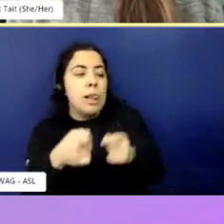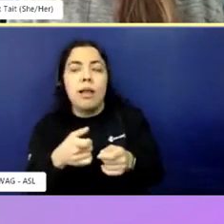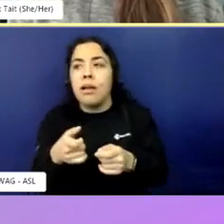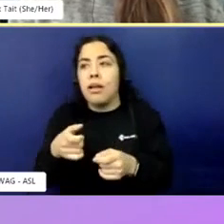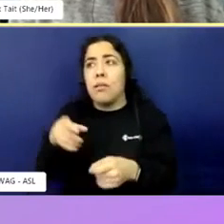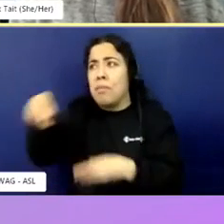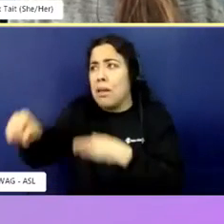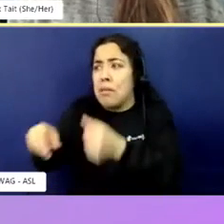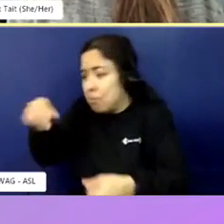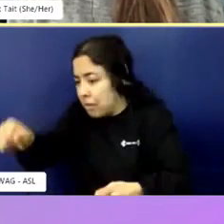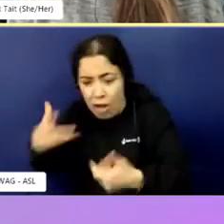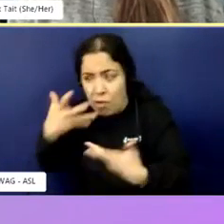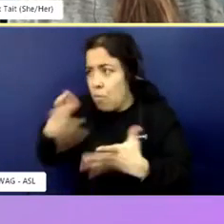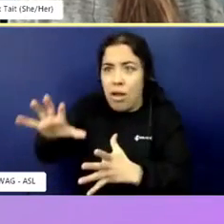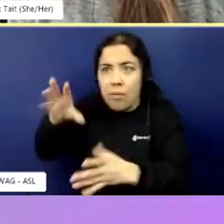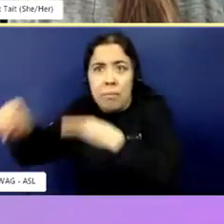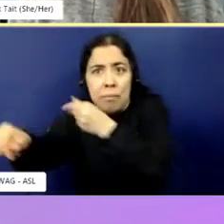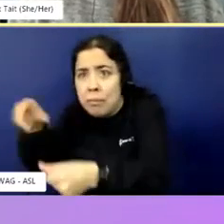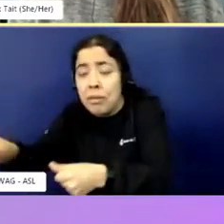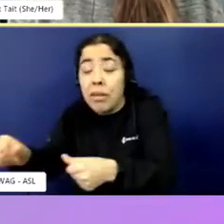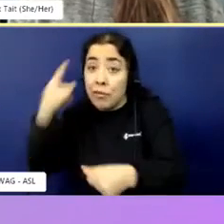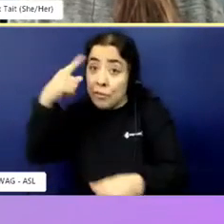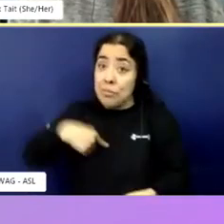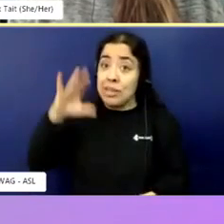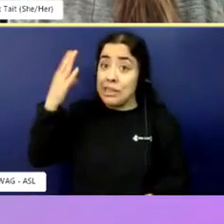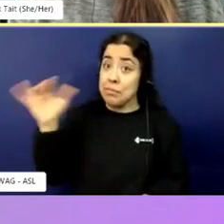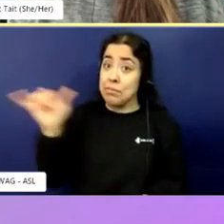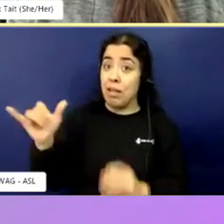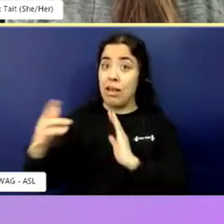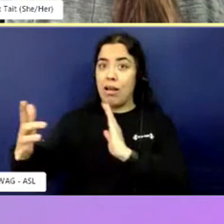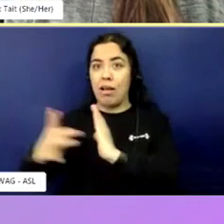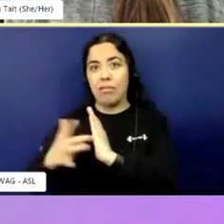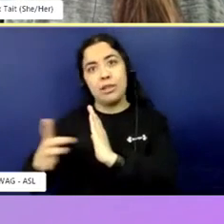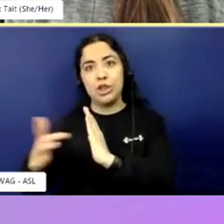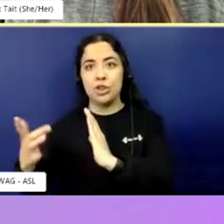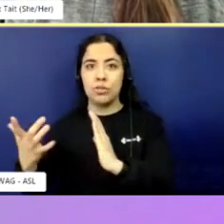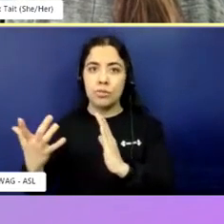trapped in creating logins and passwords and getting tricked into paying for things they